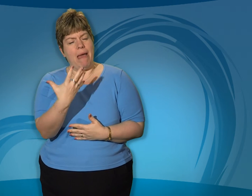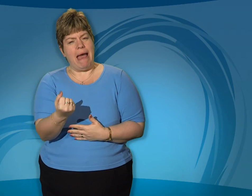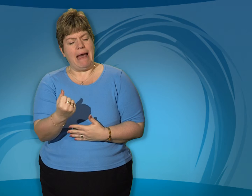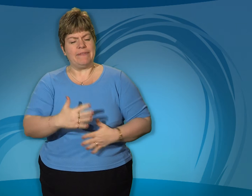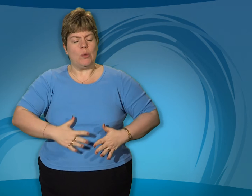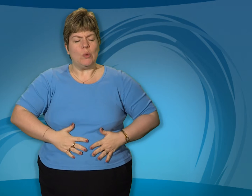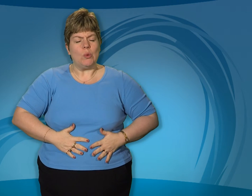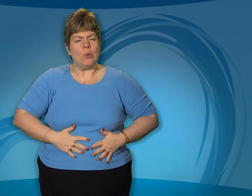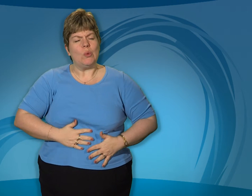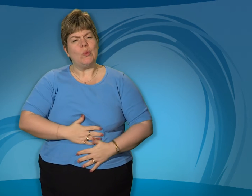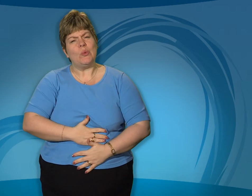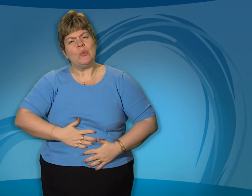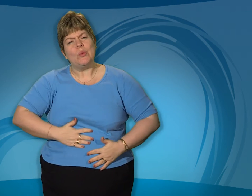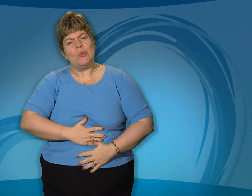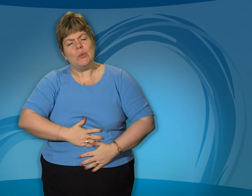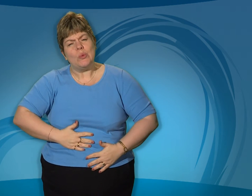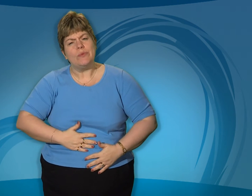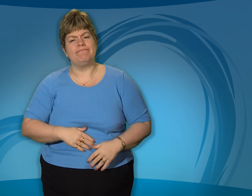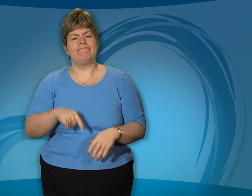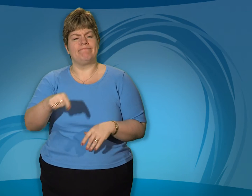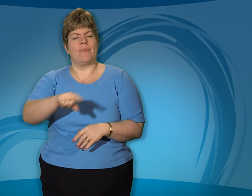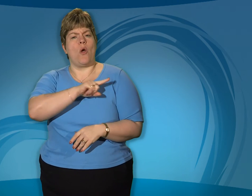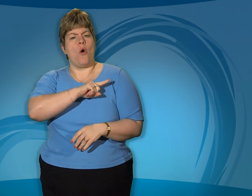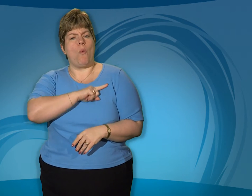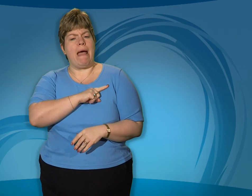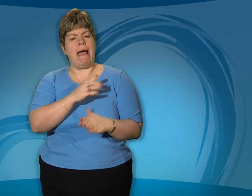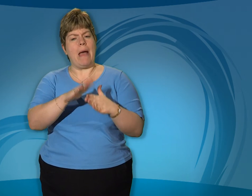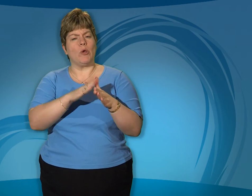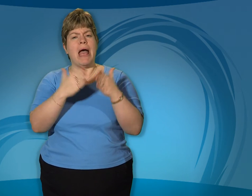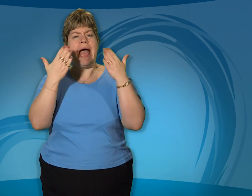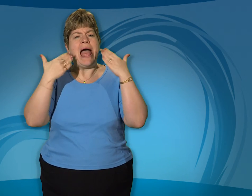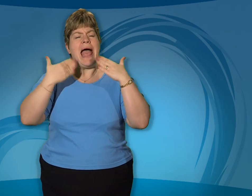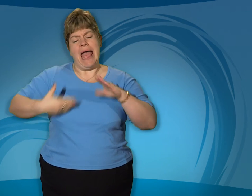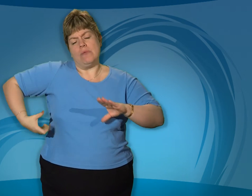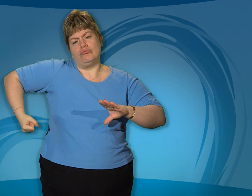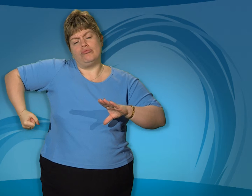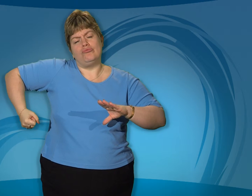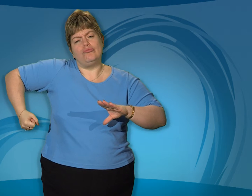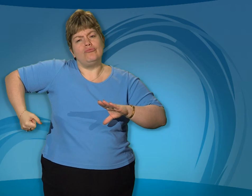You may experience abdominal discomfort, this is caused by the air, which the doctor put